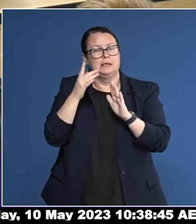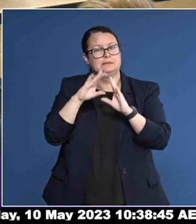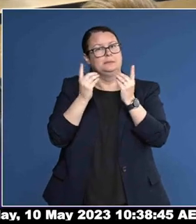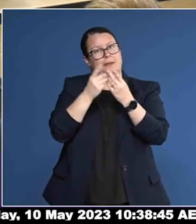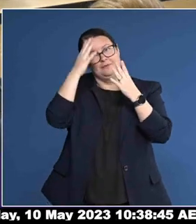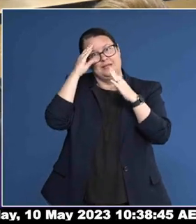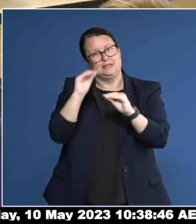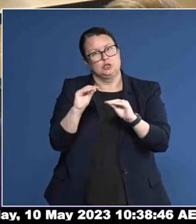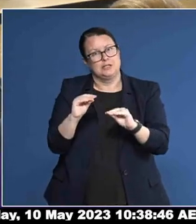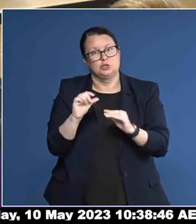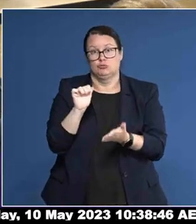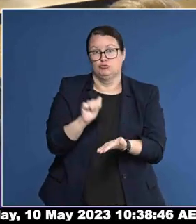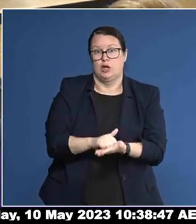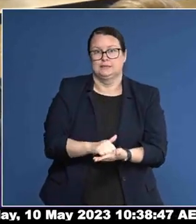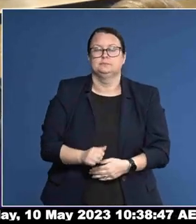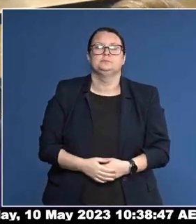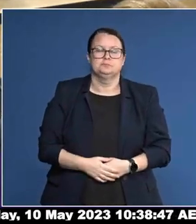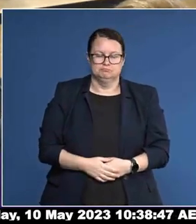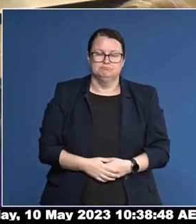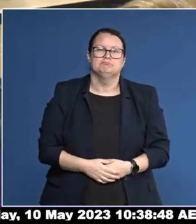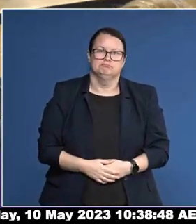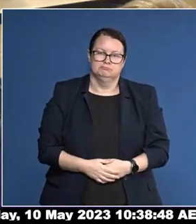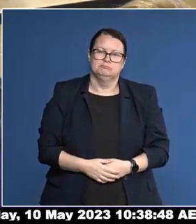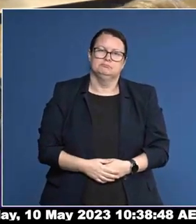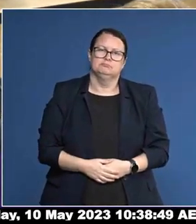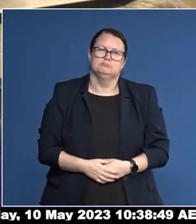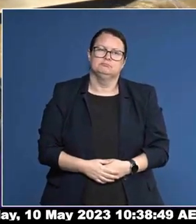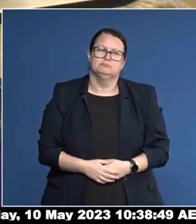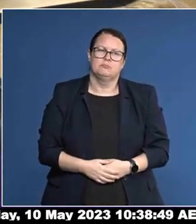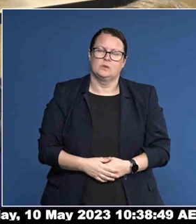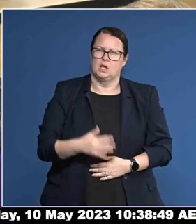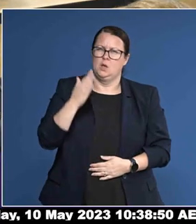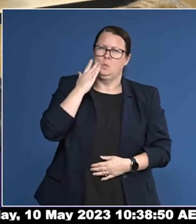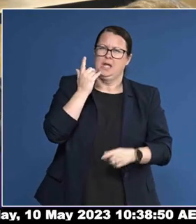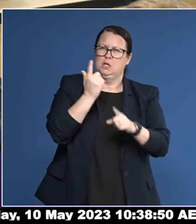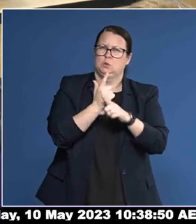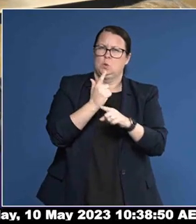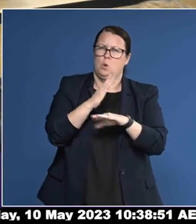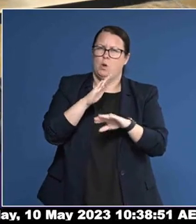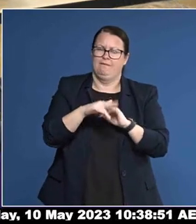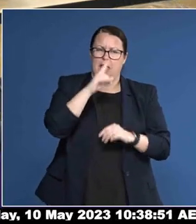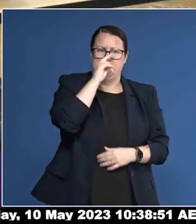facilities; correct? MS STEVENSON: That's right. So just when we're referring to Young Person 1, you understand that is the